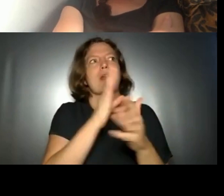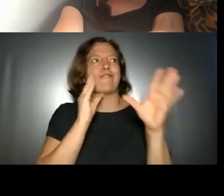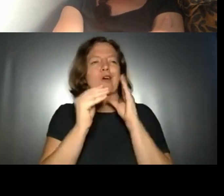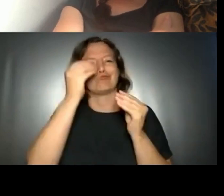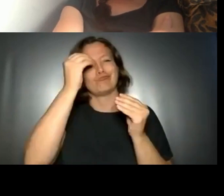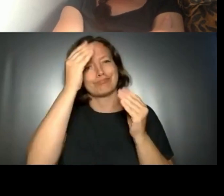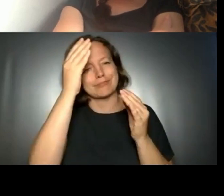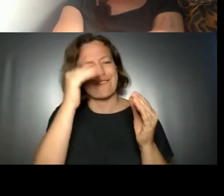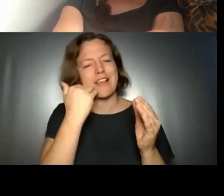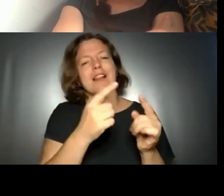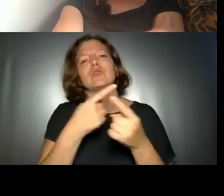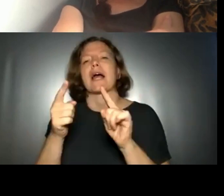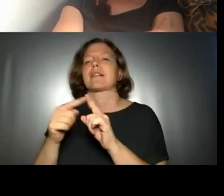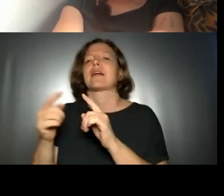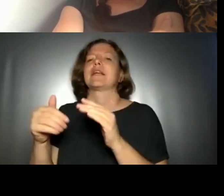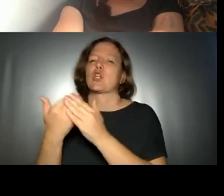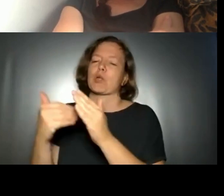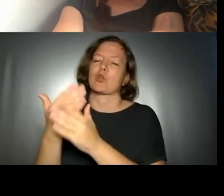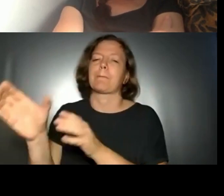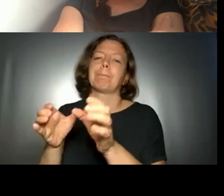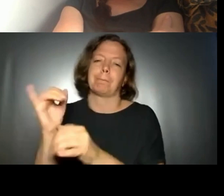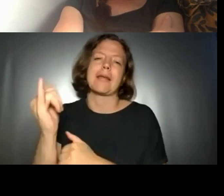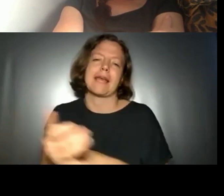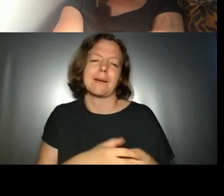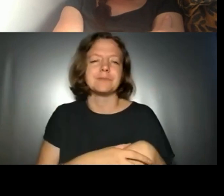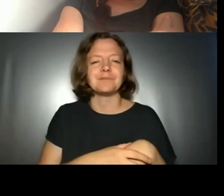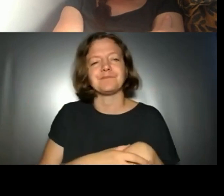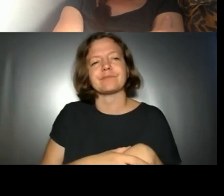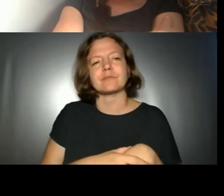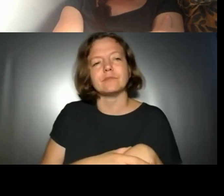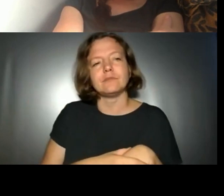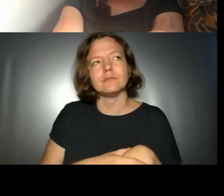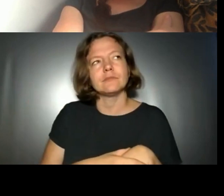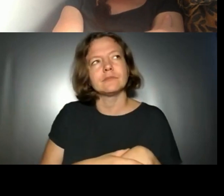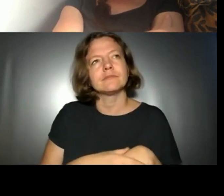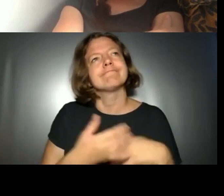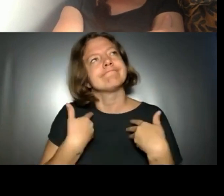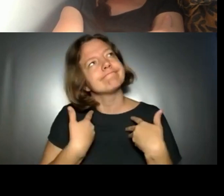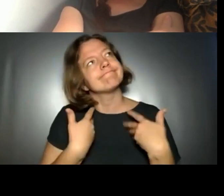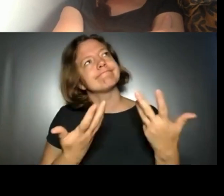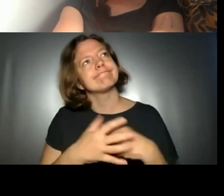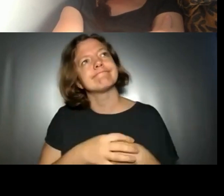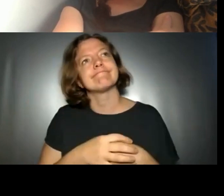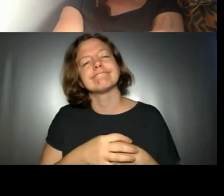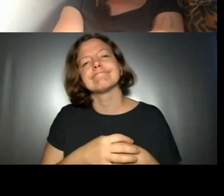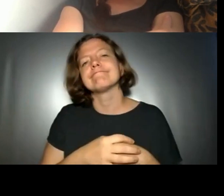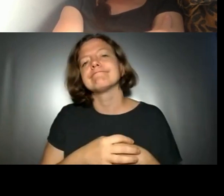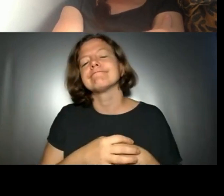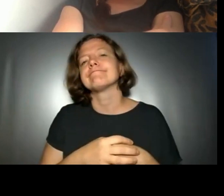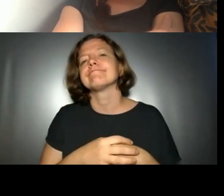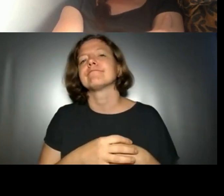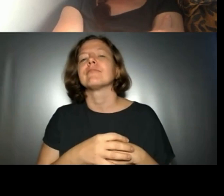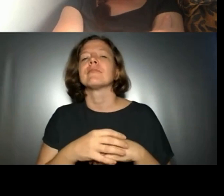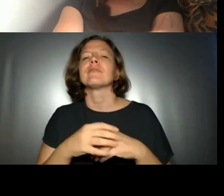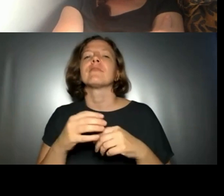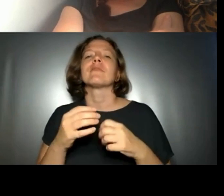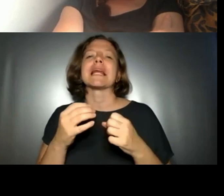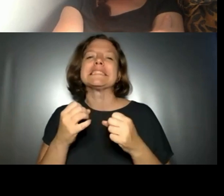So, for me also creating these safer spaces it's been kind of heartening to see that non-disabled people can also